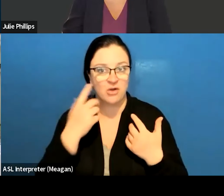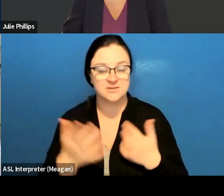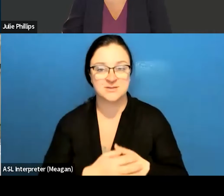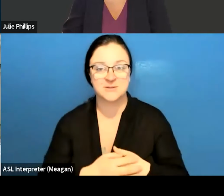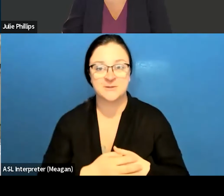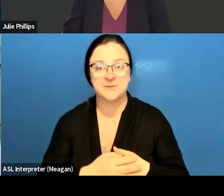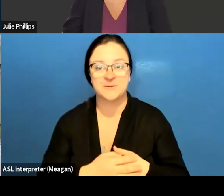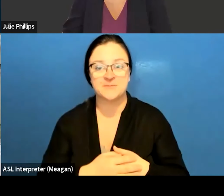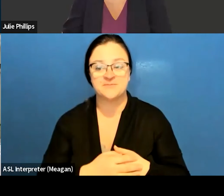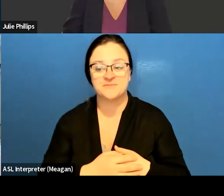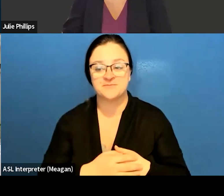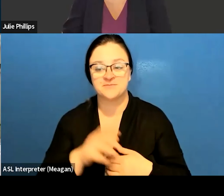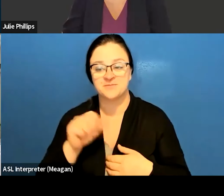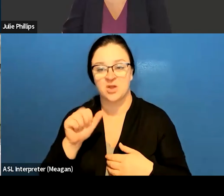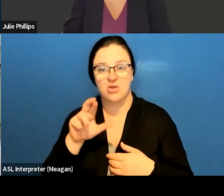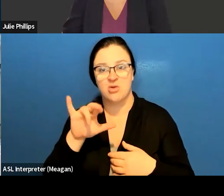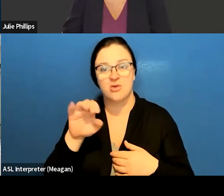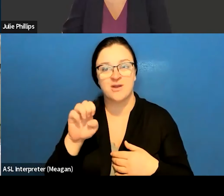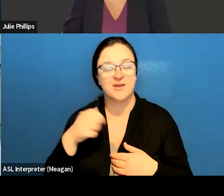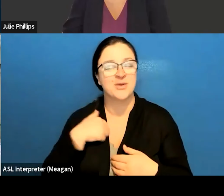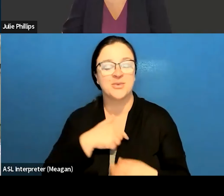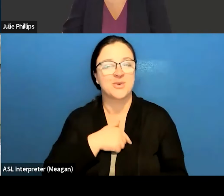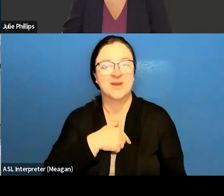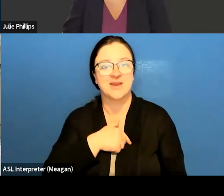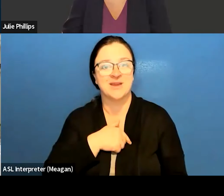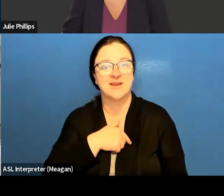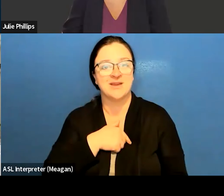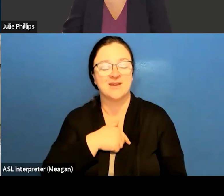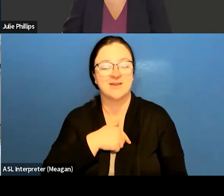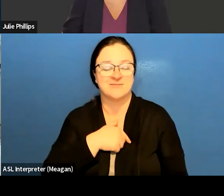[Laurie] Yeah, and we have not, thank goodness, had any incidents.